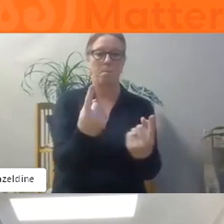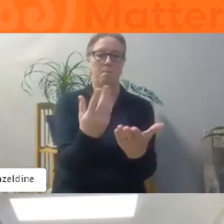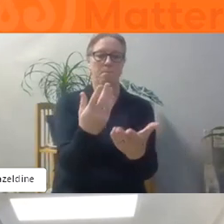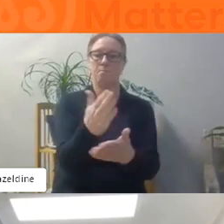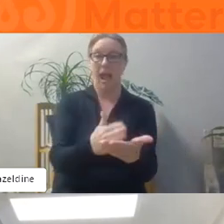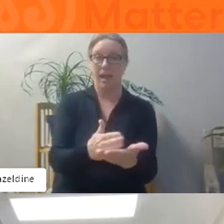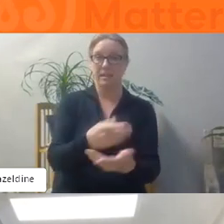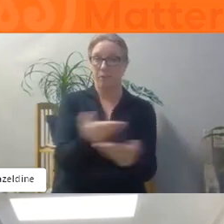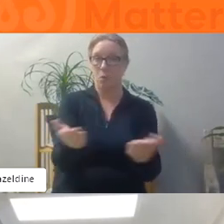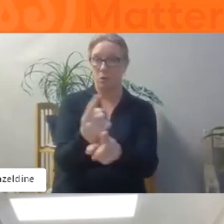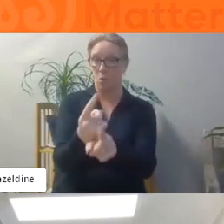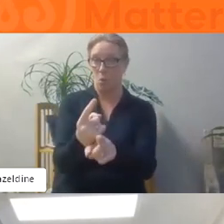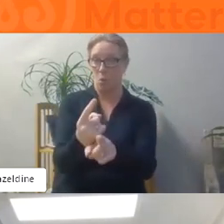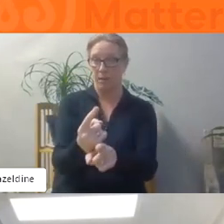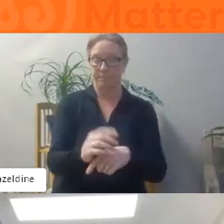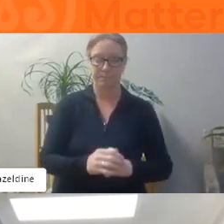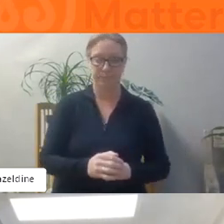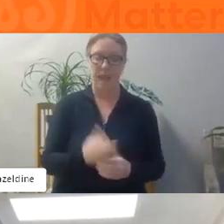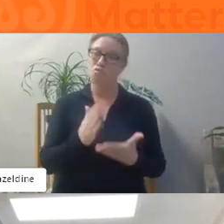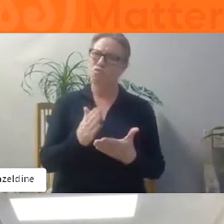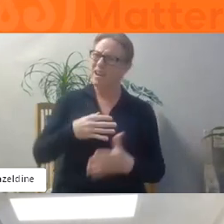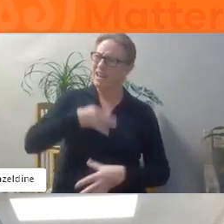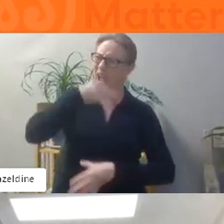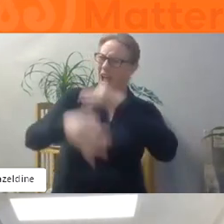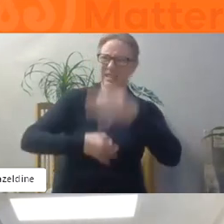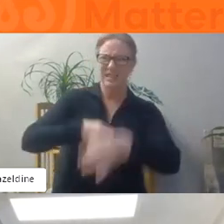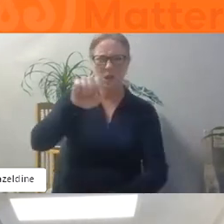And part of that is sort of asking questions like why are there always